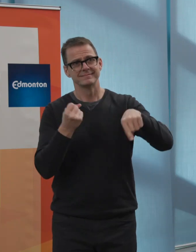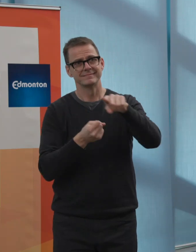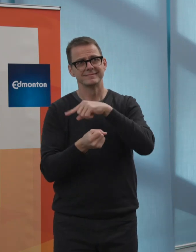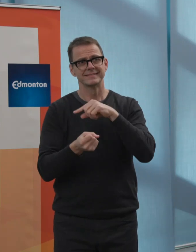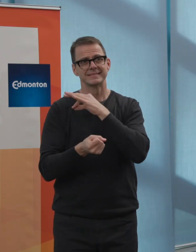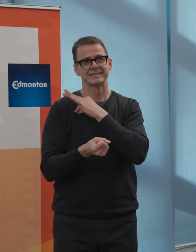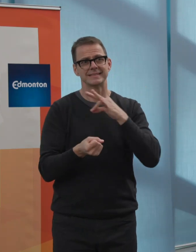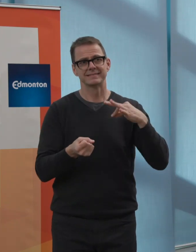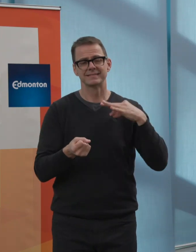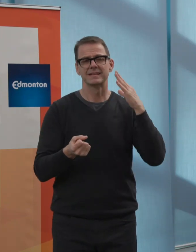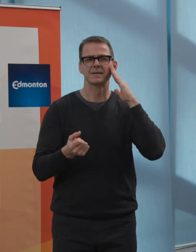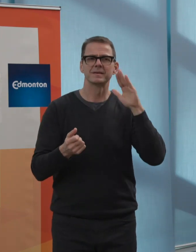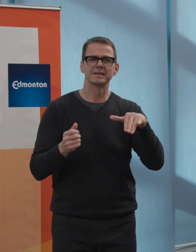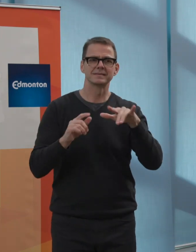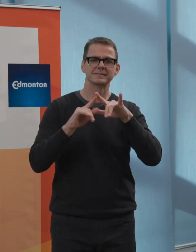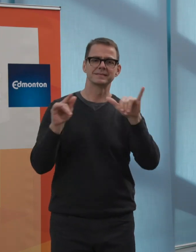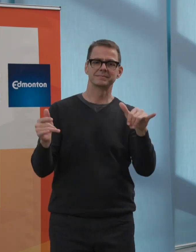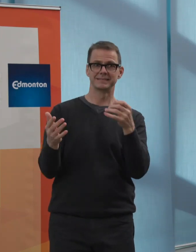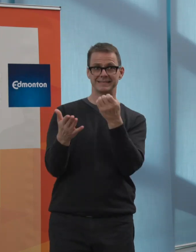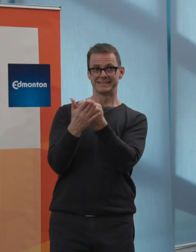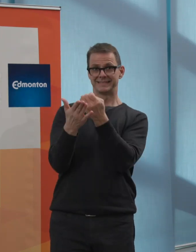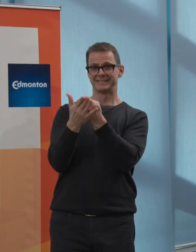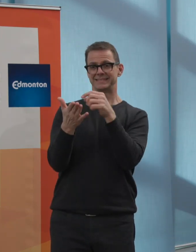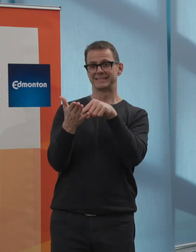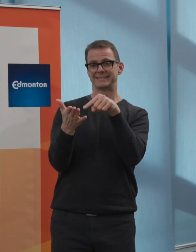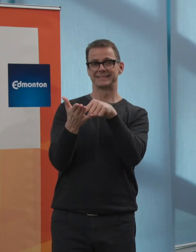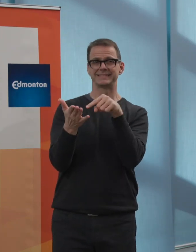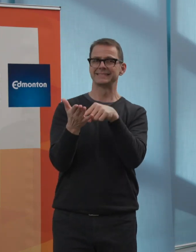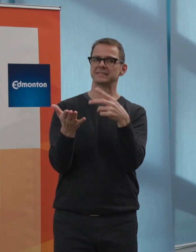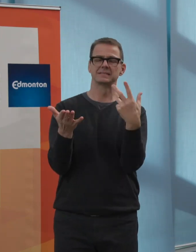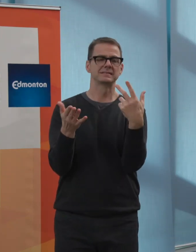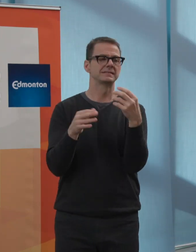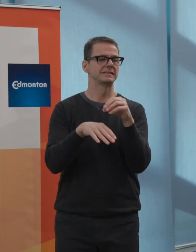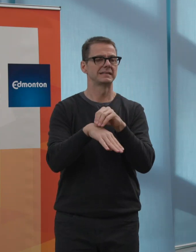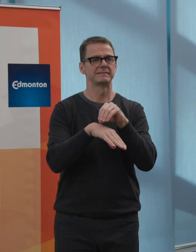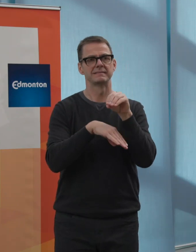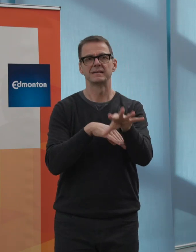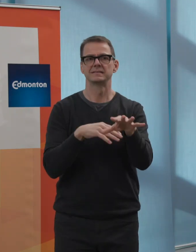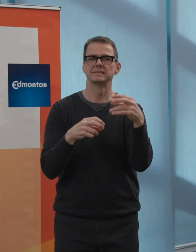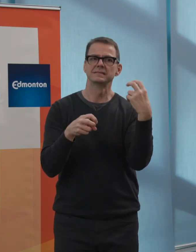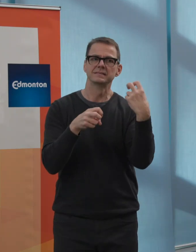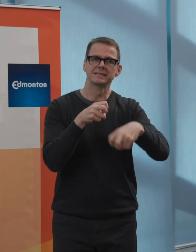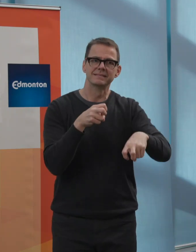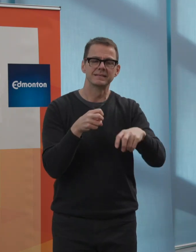needs our economic reality our financial positions and our fiduciary do share